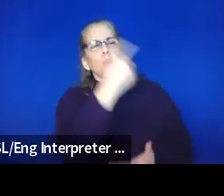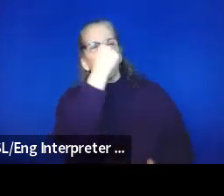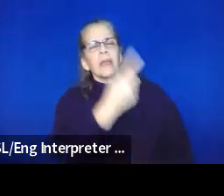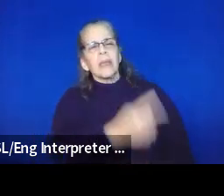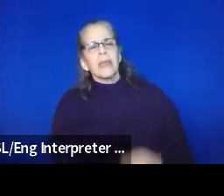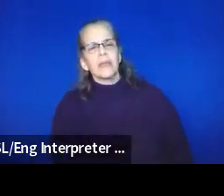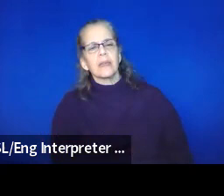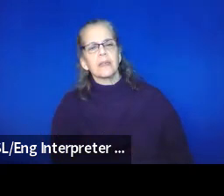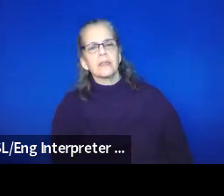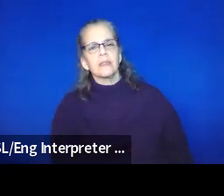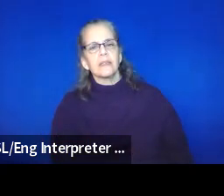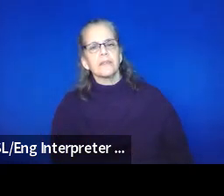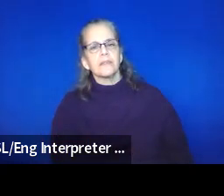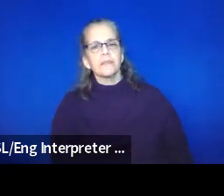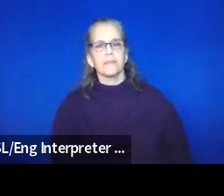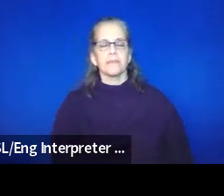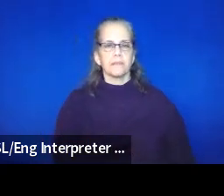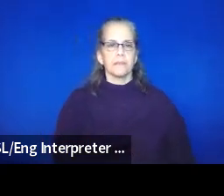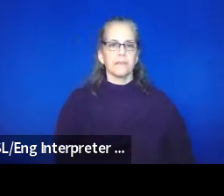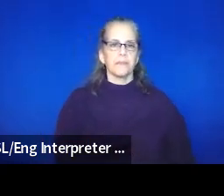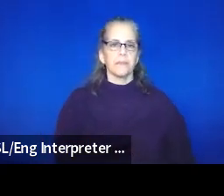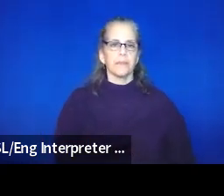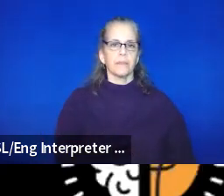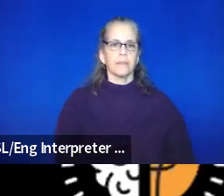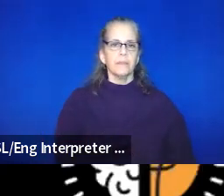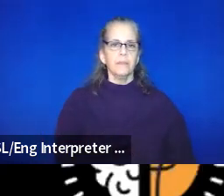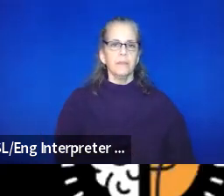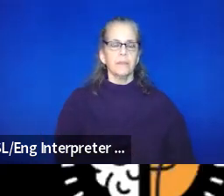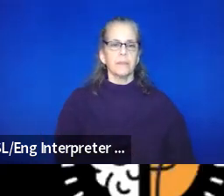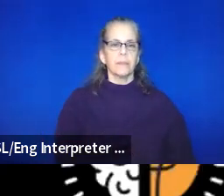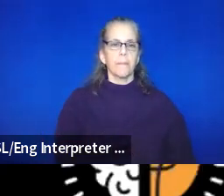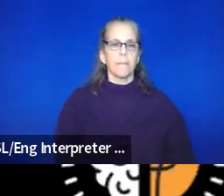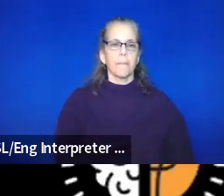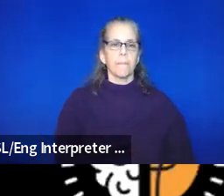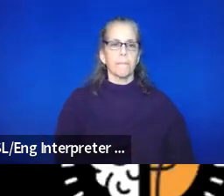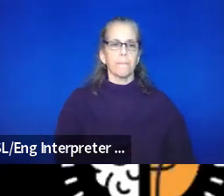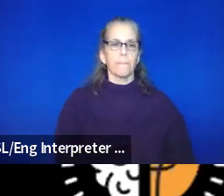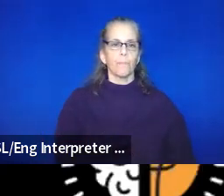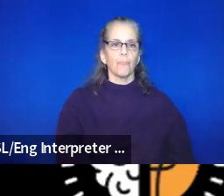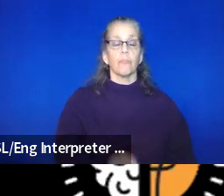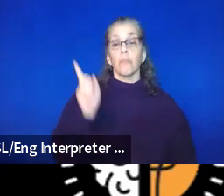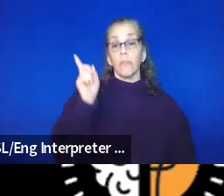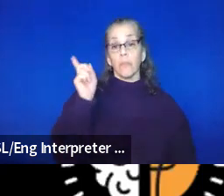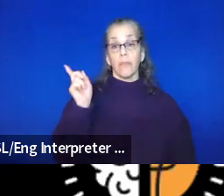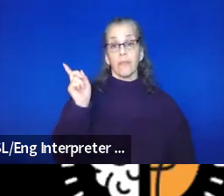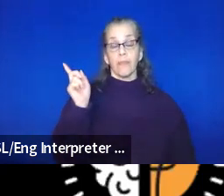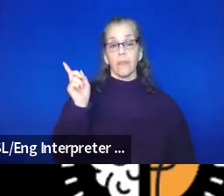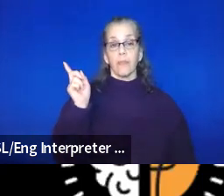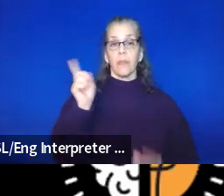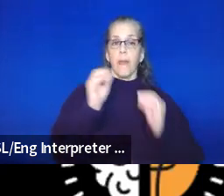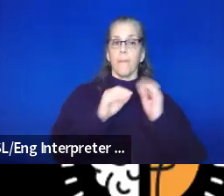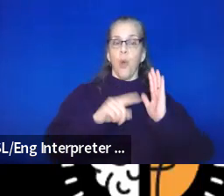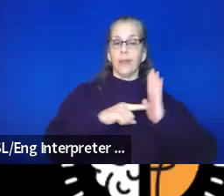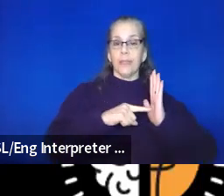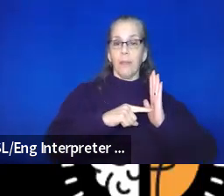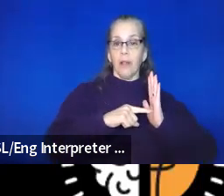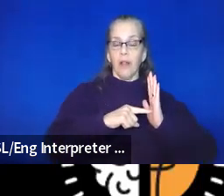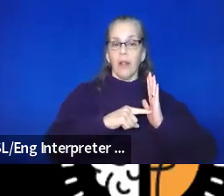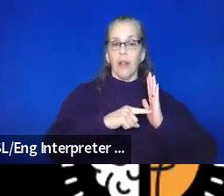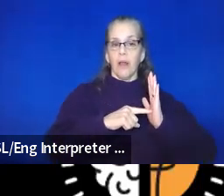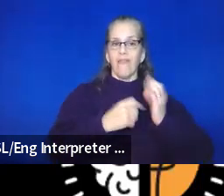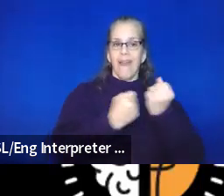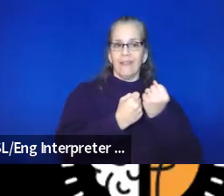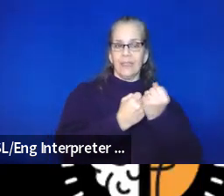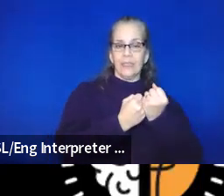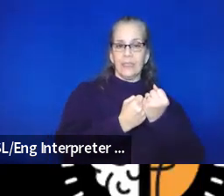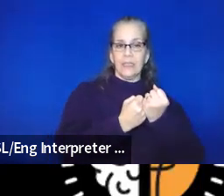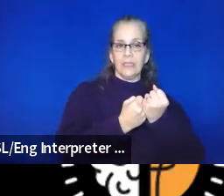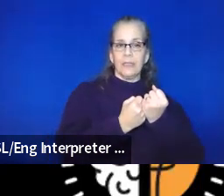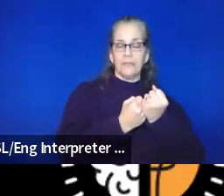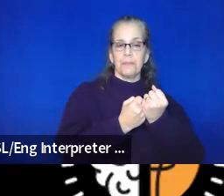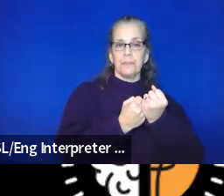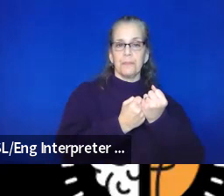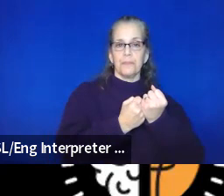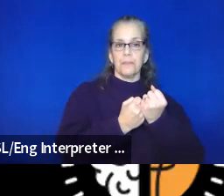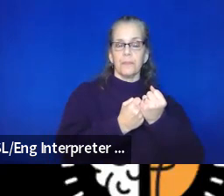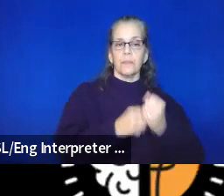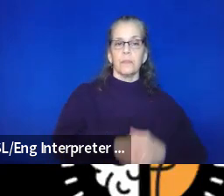Here are some other examples of advocacy. So, you are working really hard